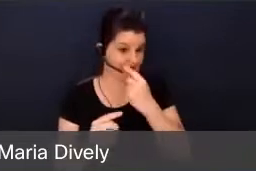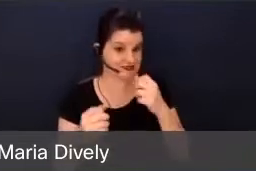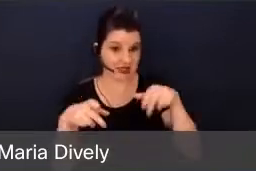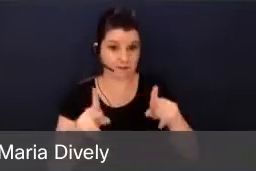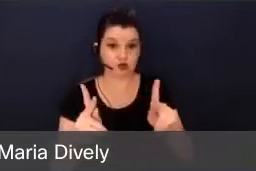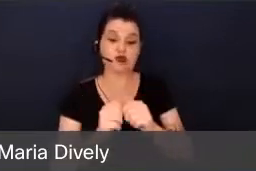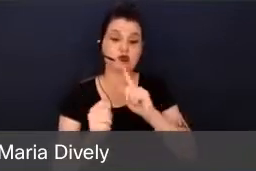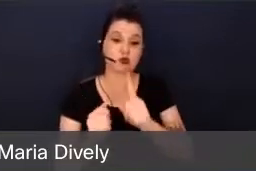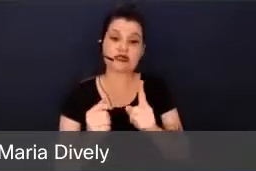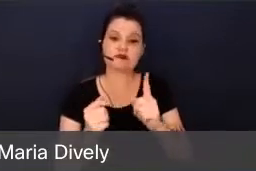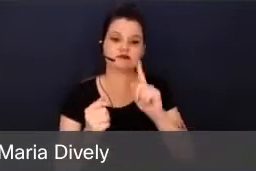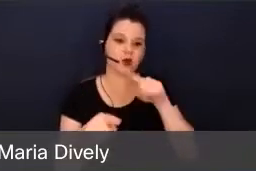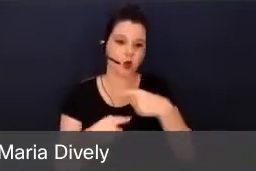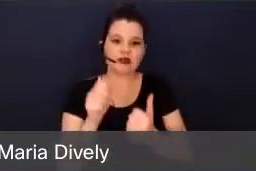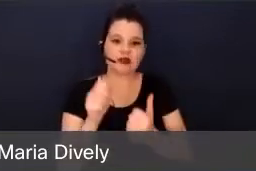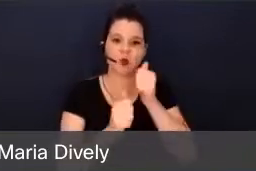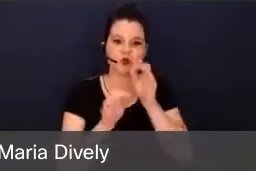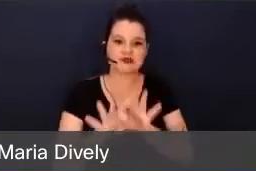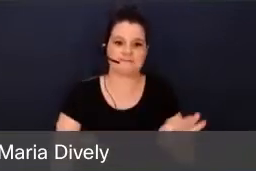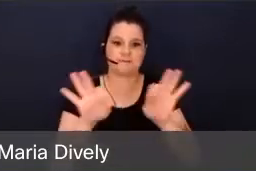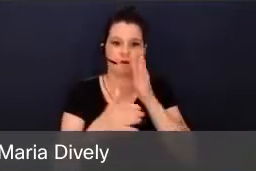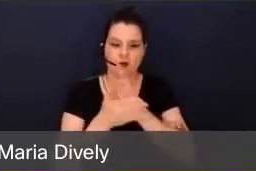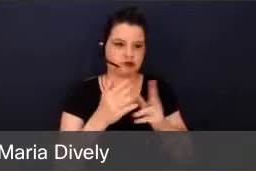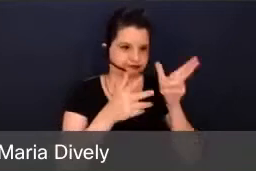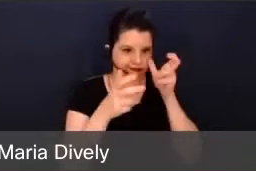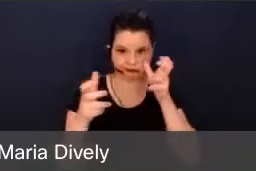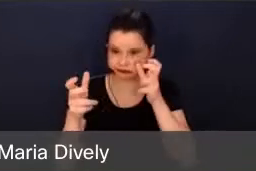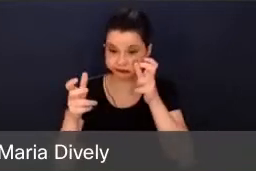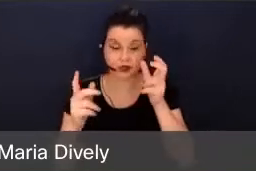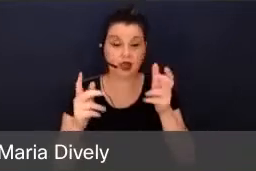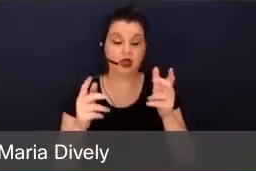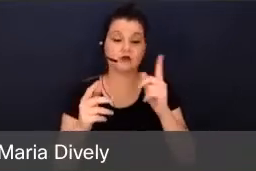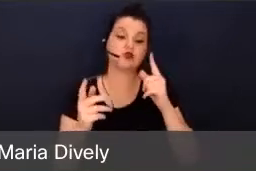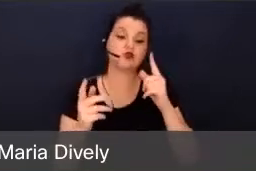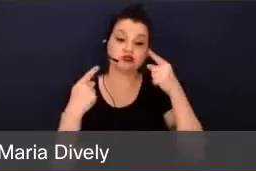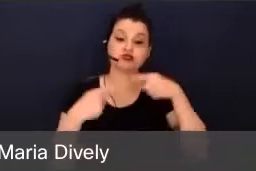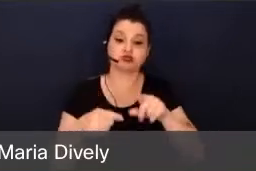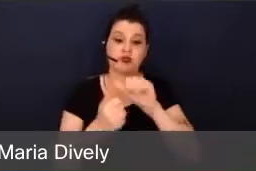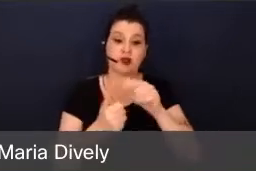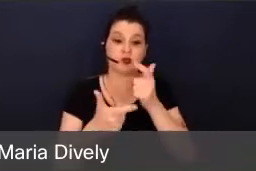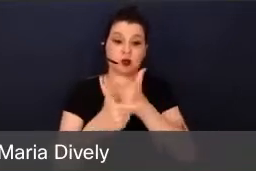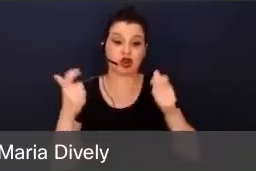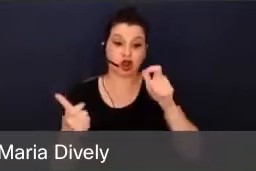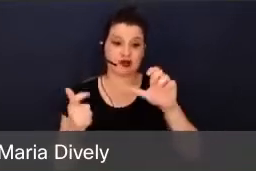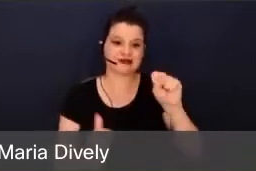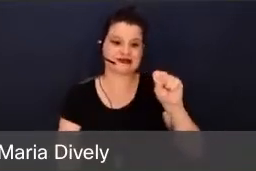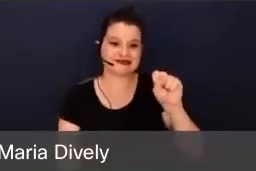really take in only the most important pieces. You- and along with that, you want to use large san serif fonts.